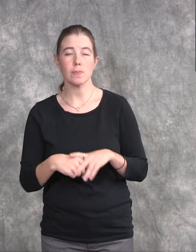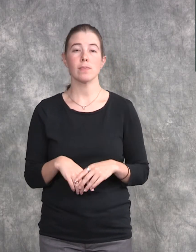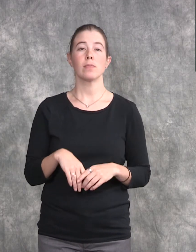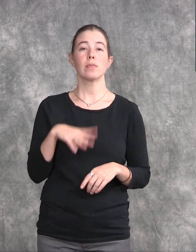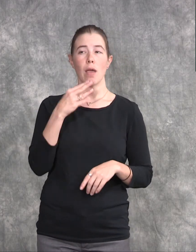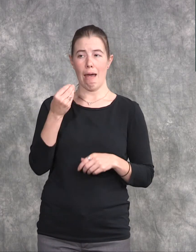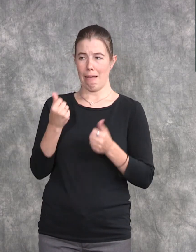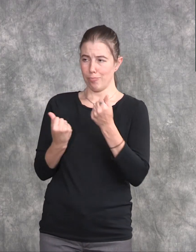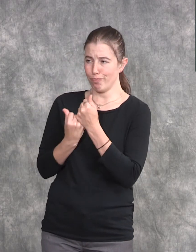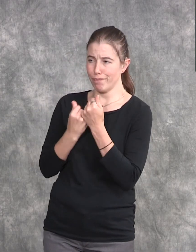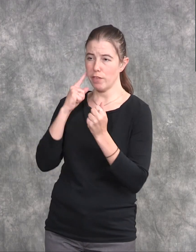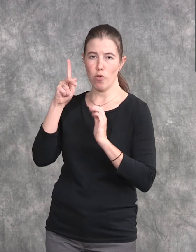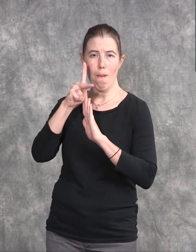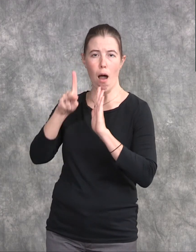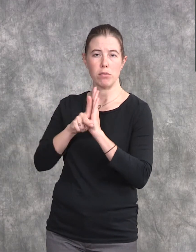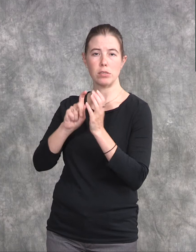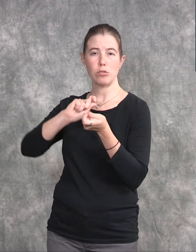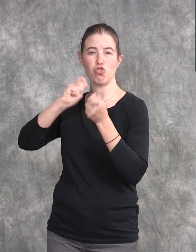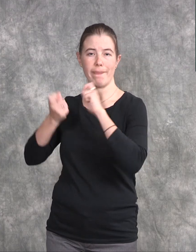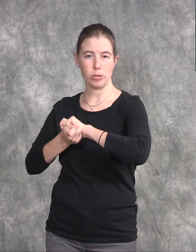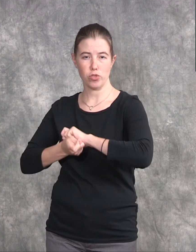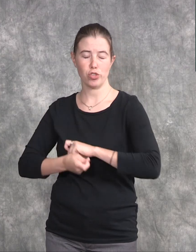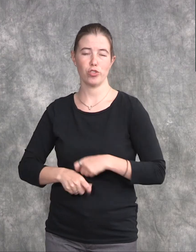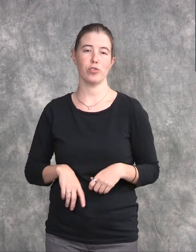direct representation, and advocating for policy change.